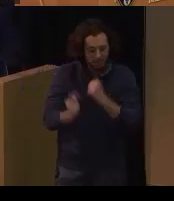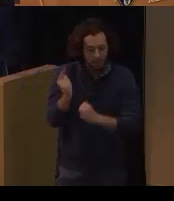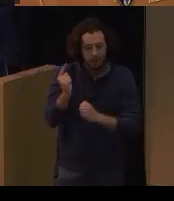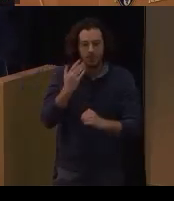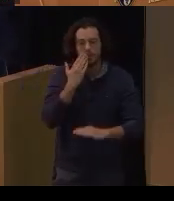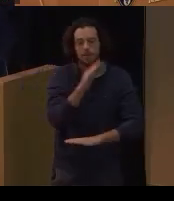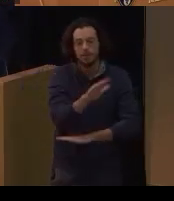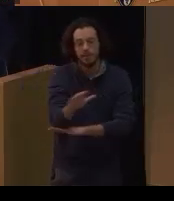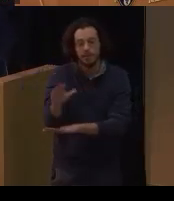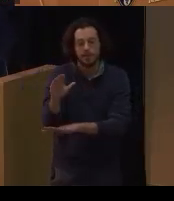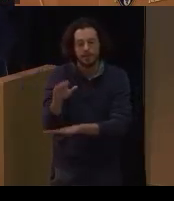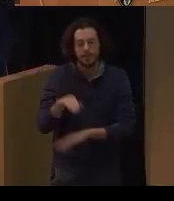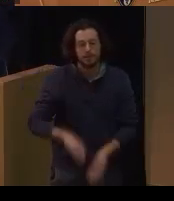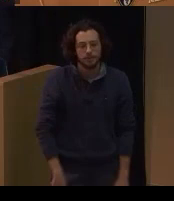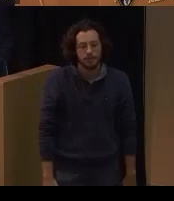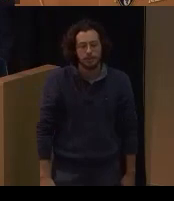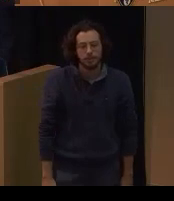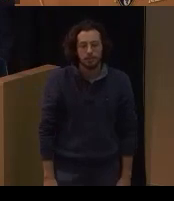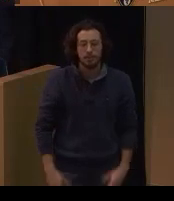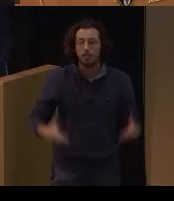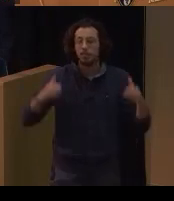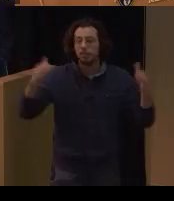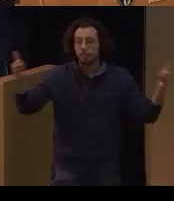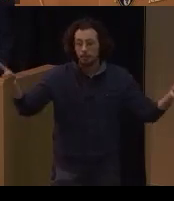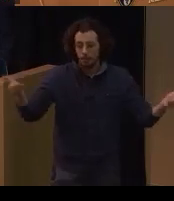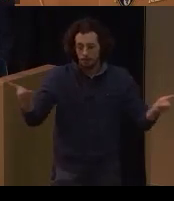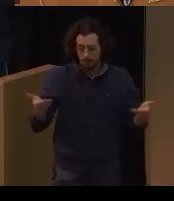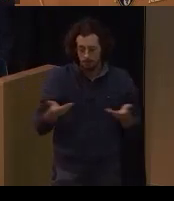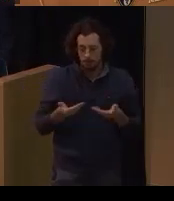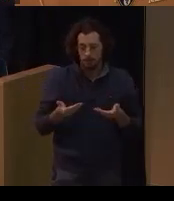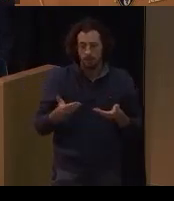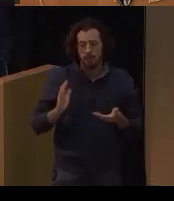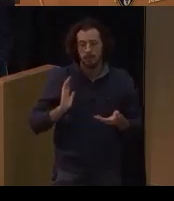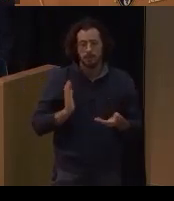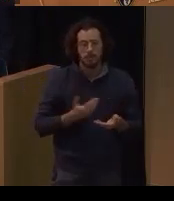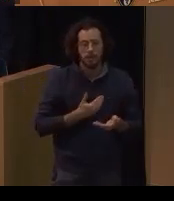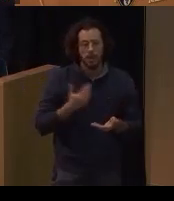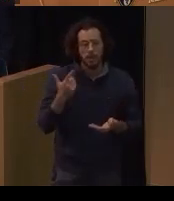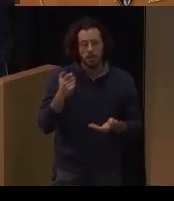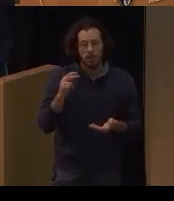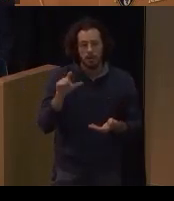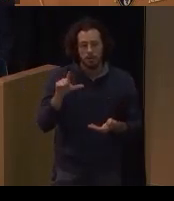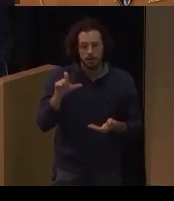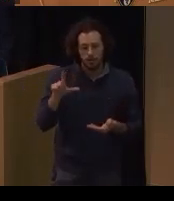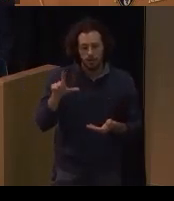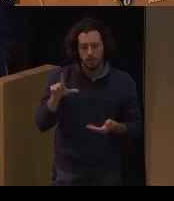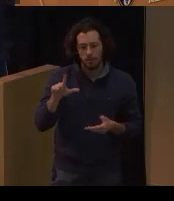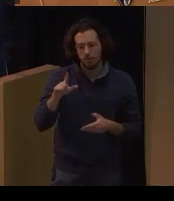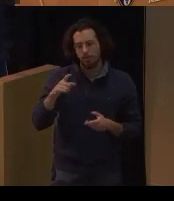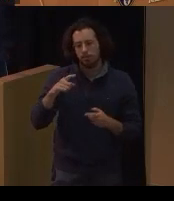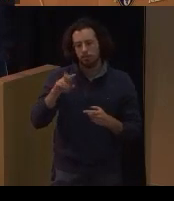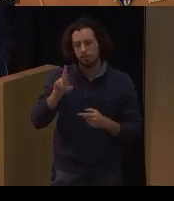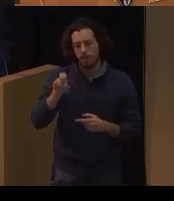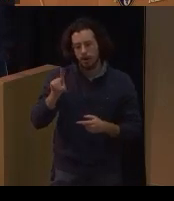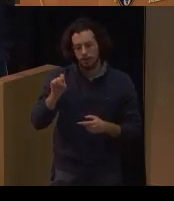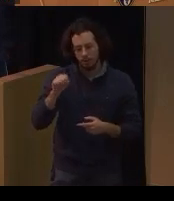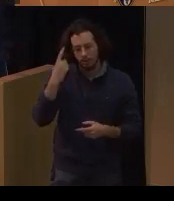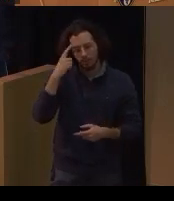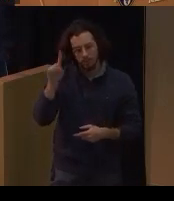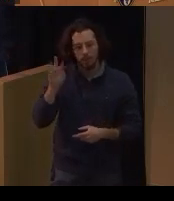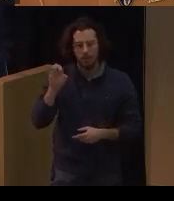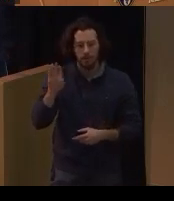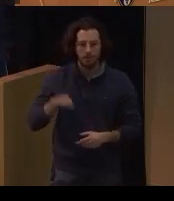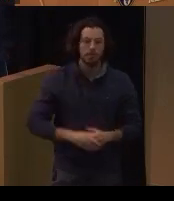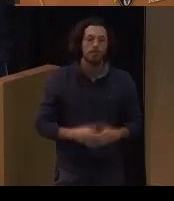good afternoon and Welcome to our angle rounds for February our presenter today is David dodell fader